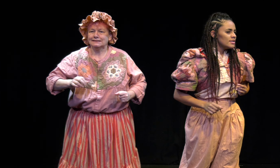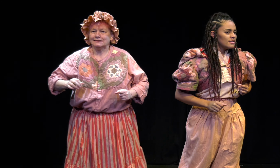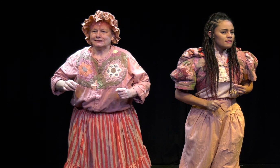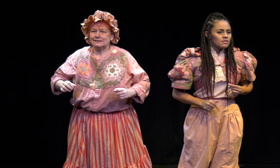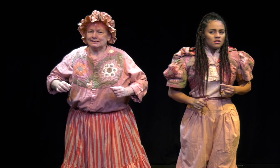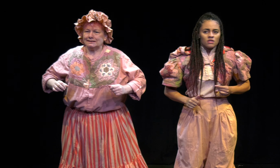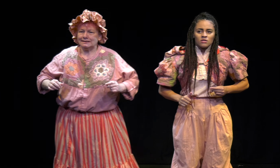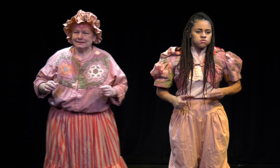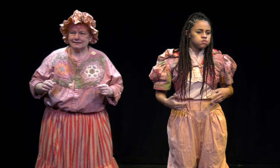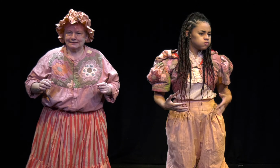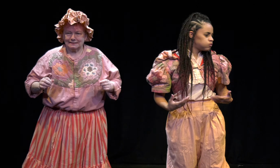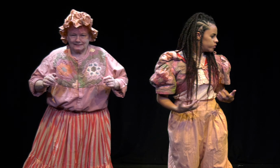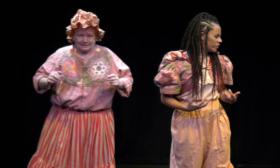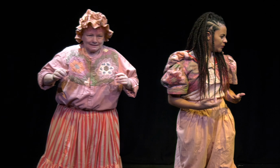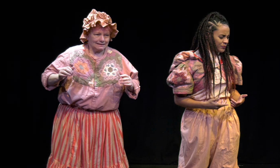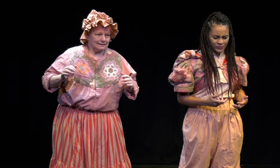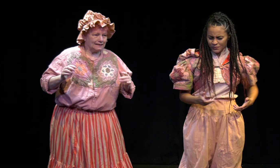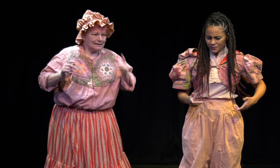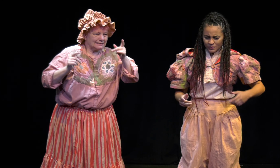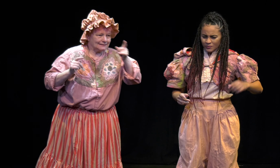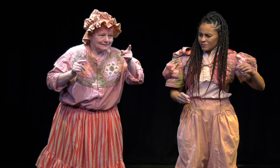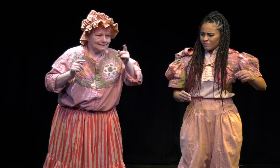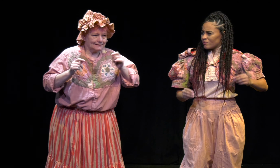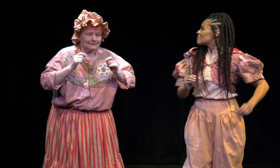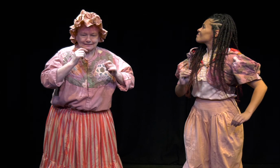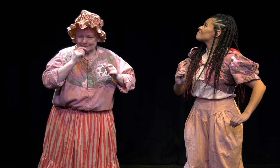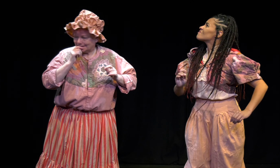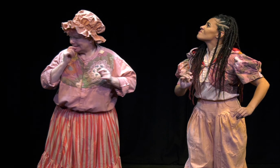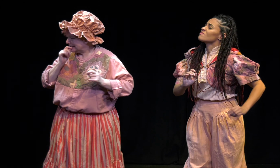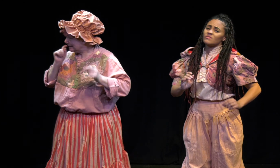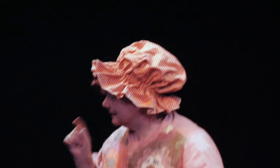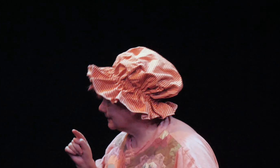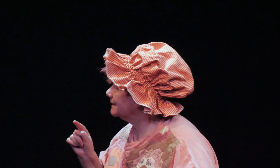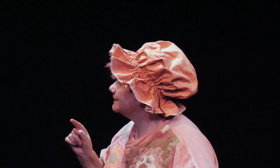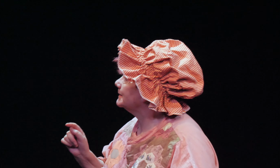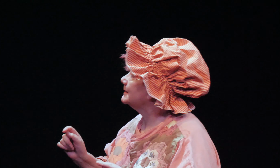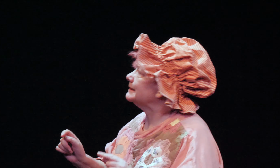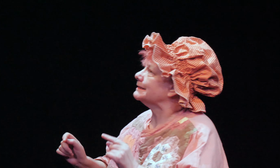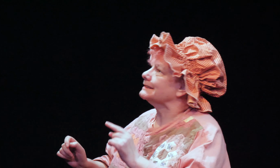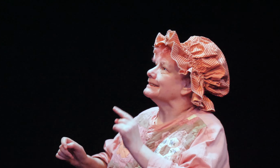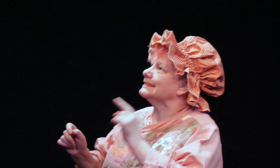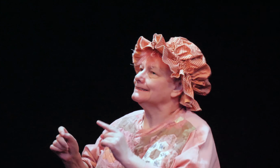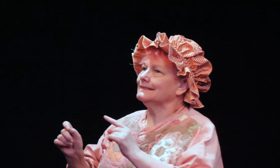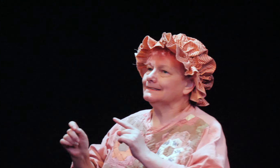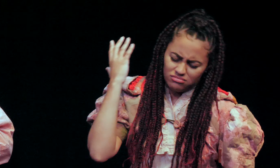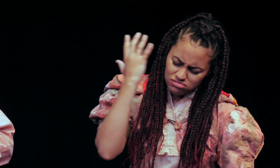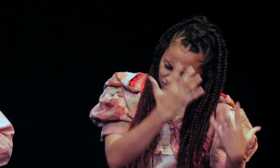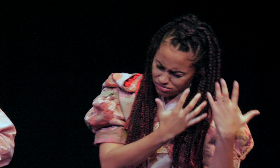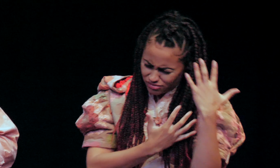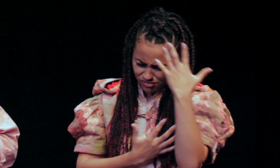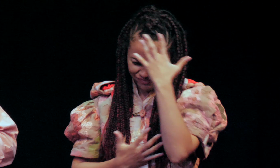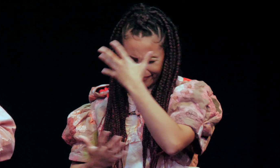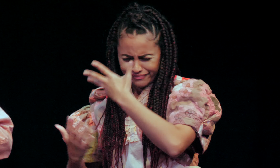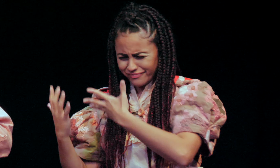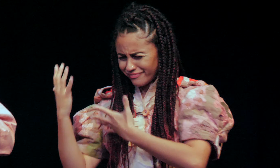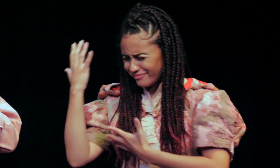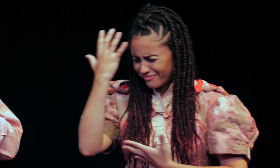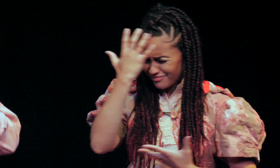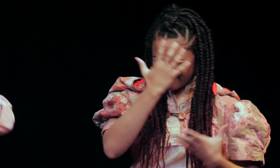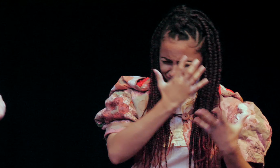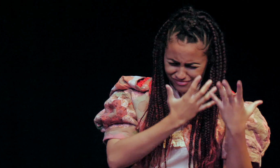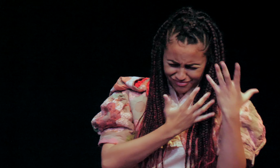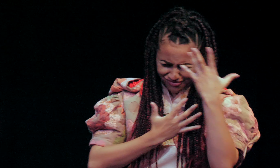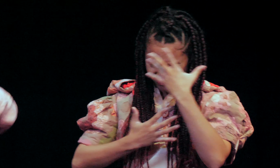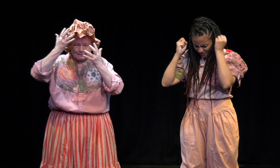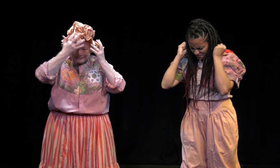When a problem has gobbled you down. In a dark place,